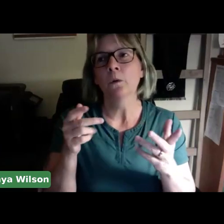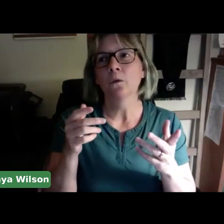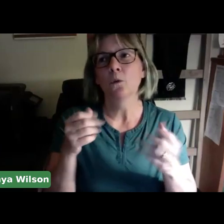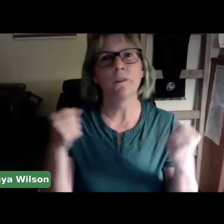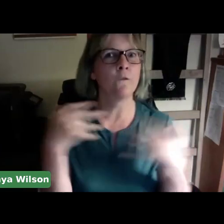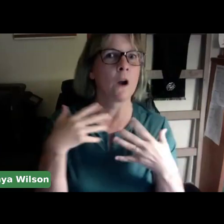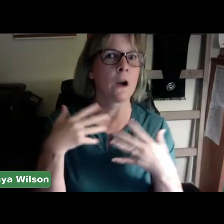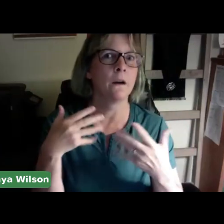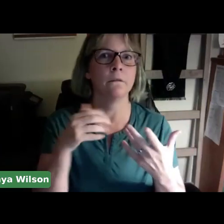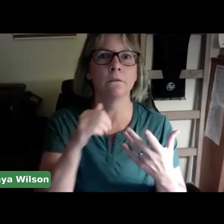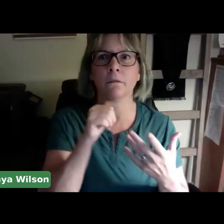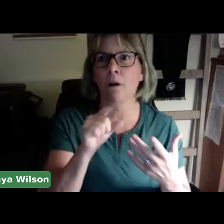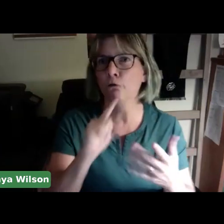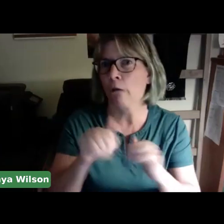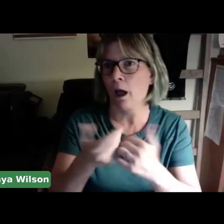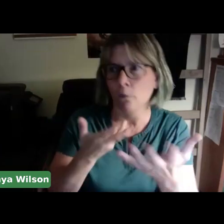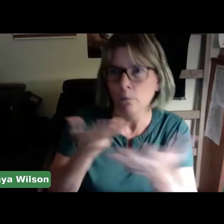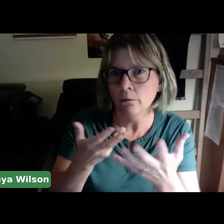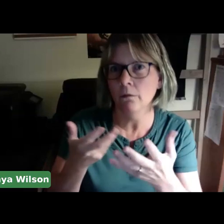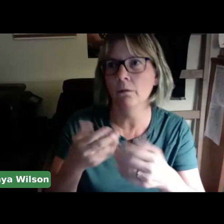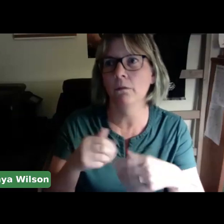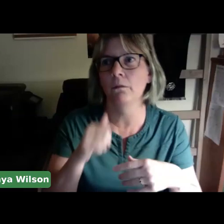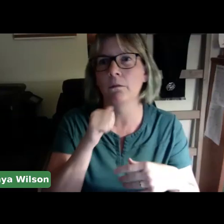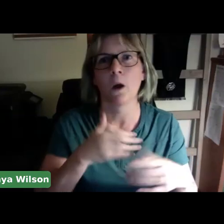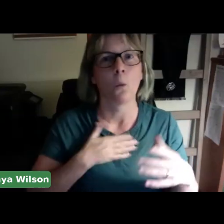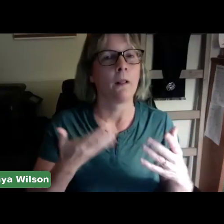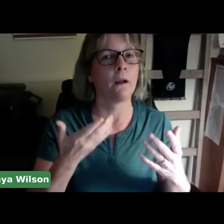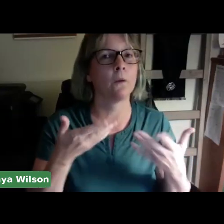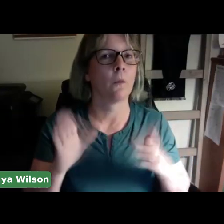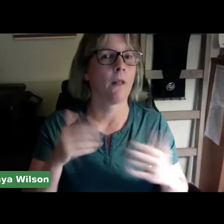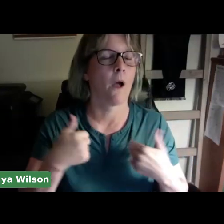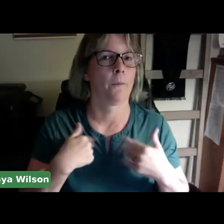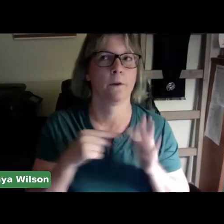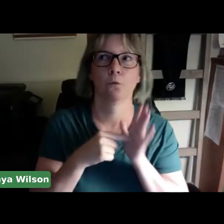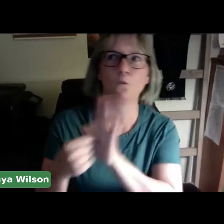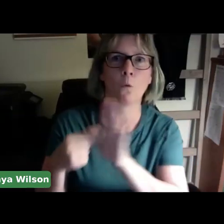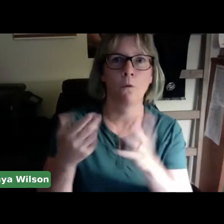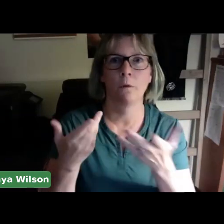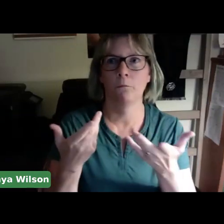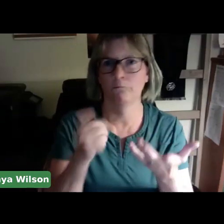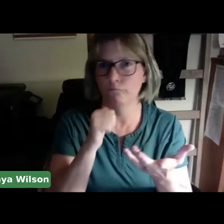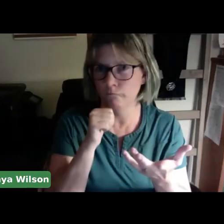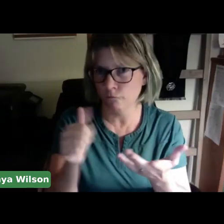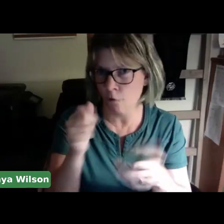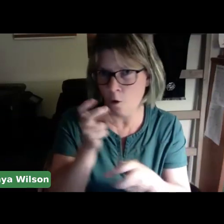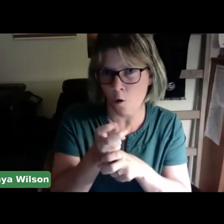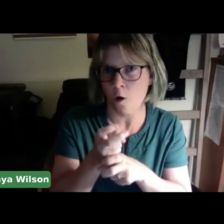There were other people. Who were afraid of having me with them. They weren't sure how to communicate with me.